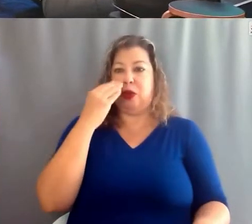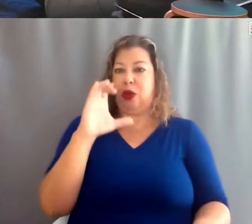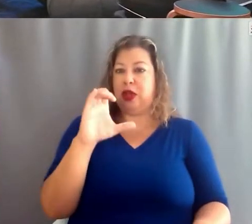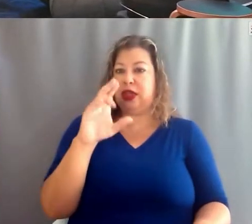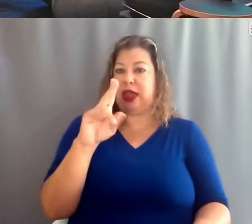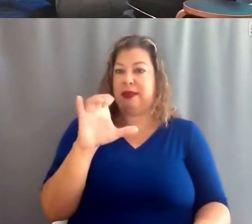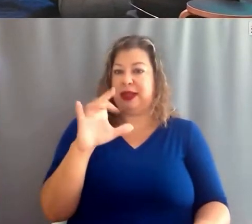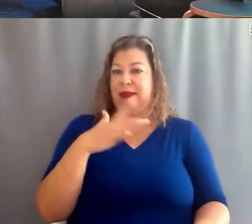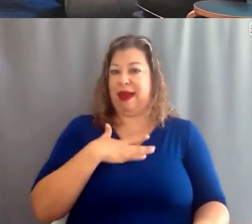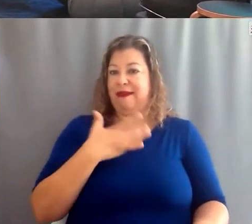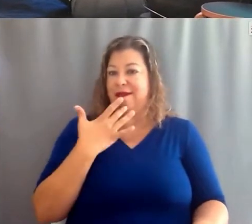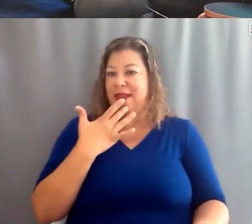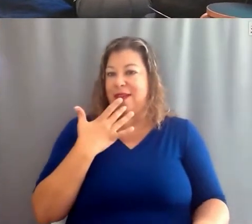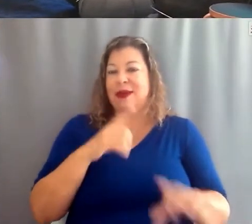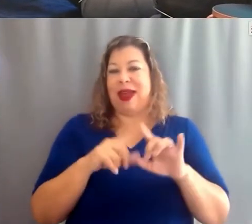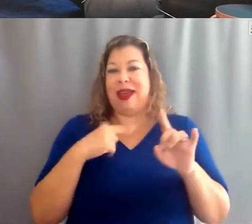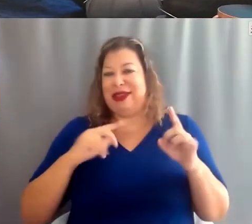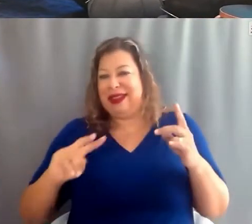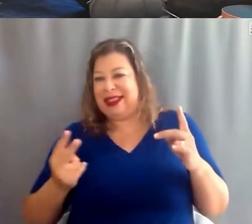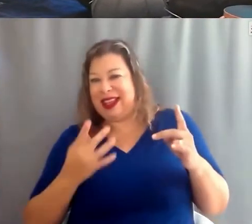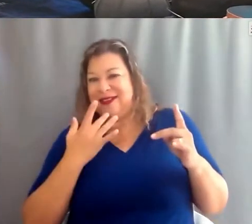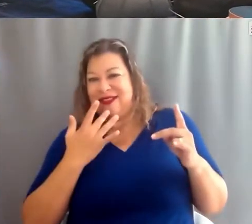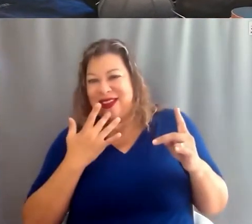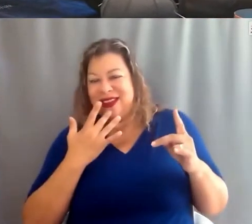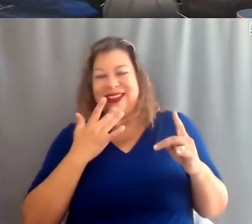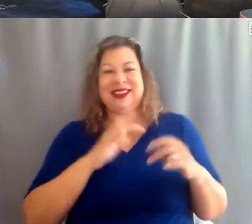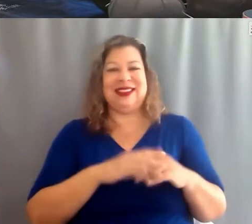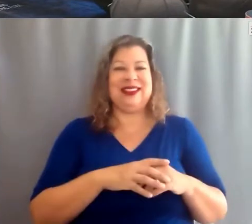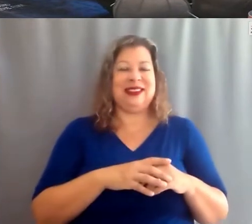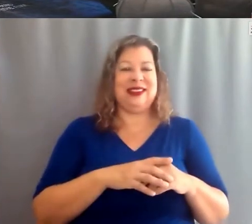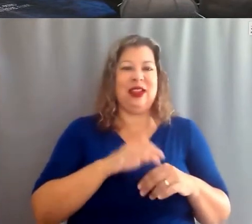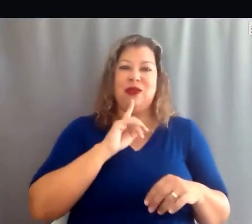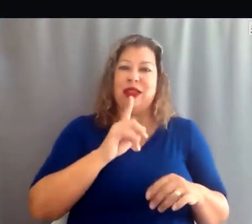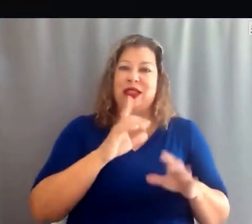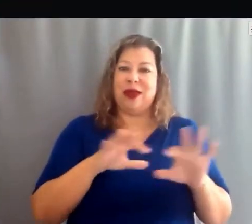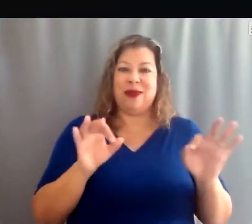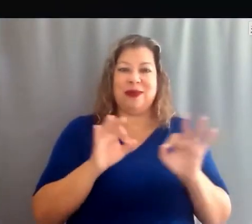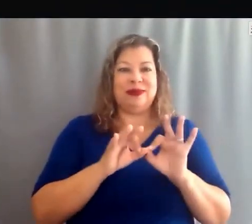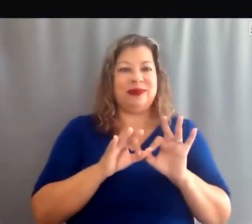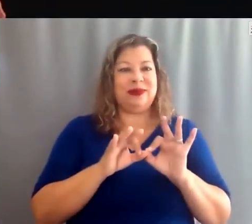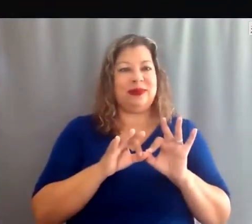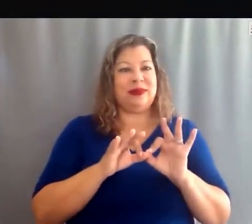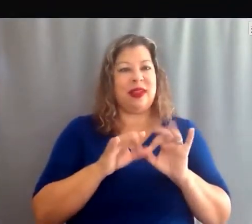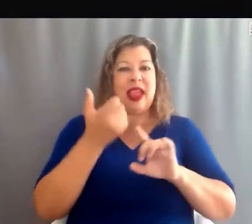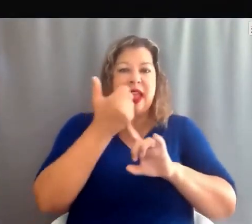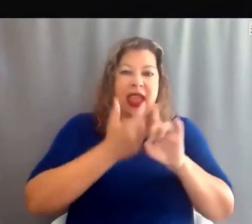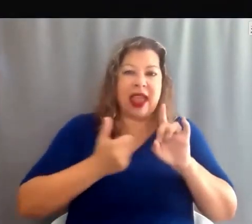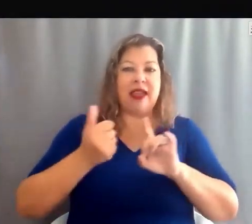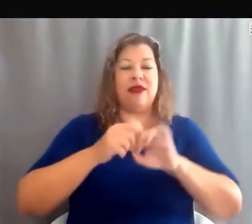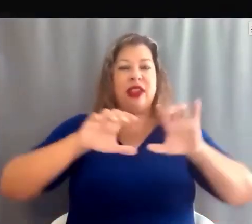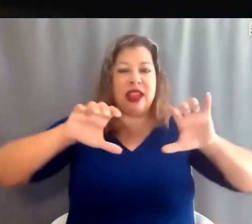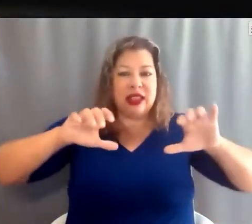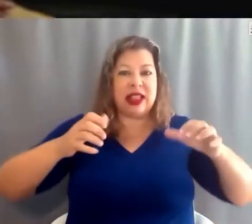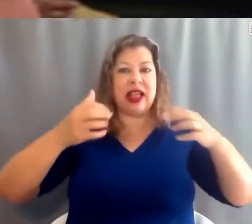have another favorite favorite part. My other favorite favorite part I thought was really important was that every classroom space must have art!